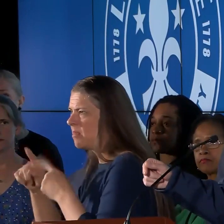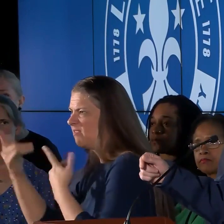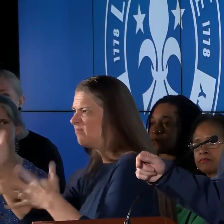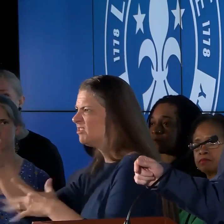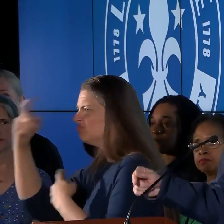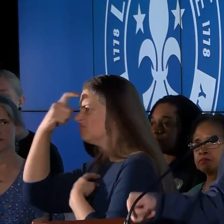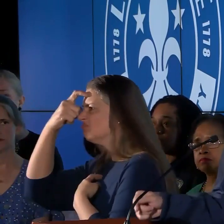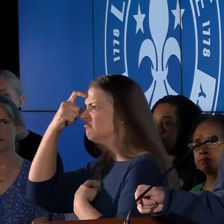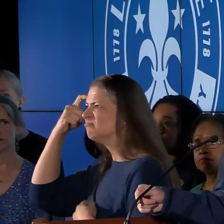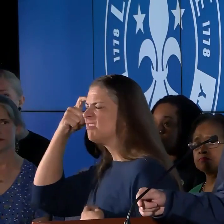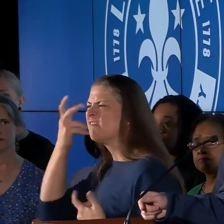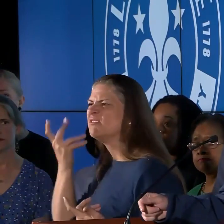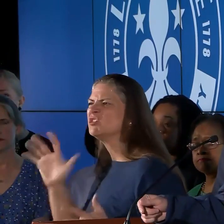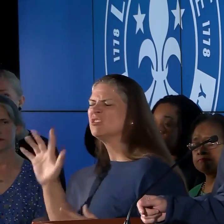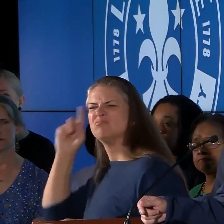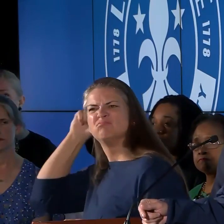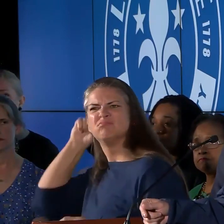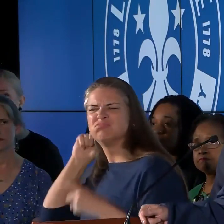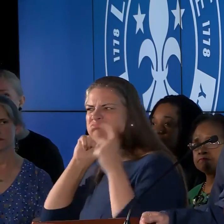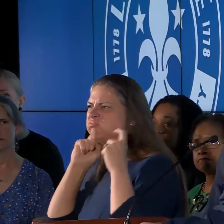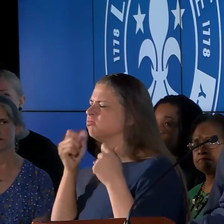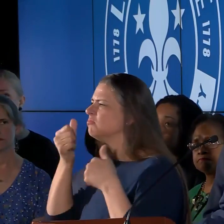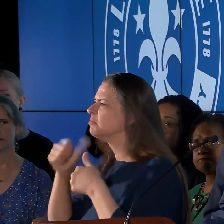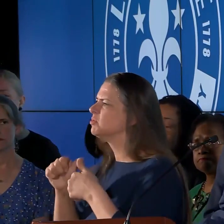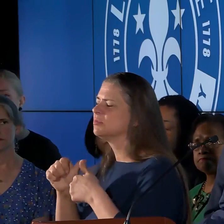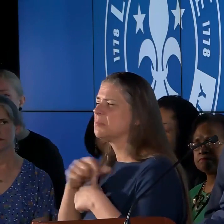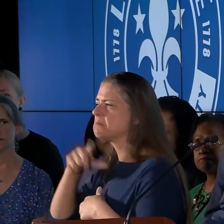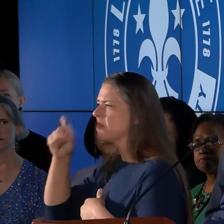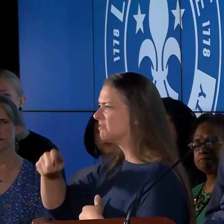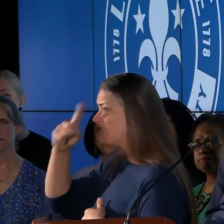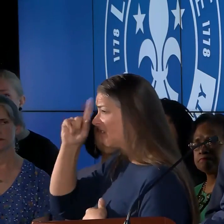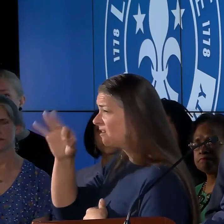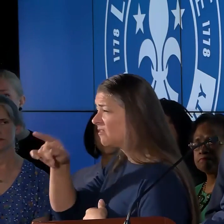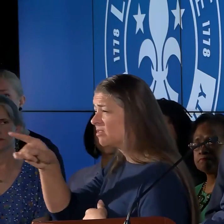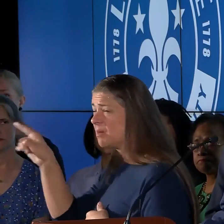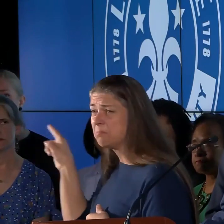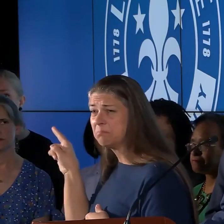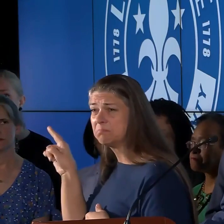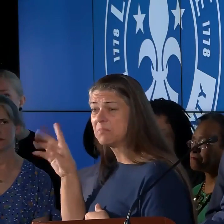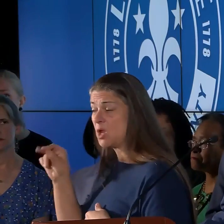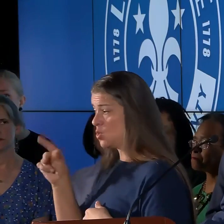gotta be about them and the heroic actions of everybody who responded. And